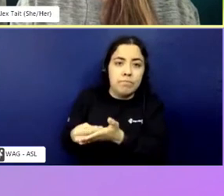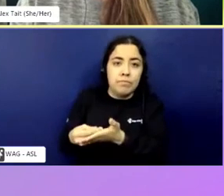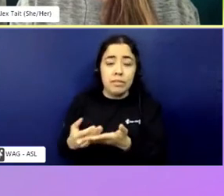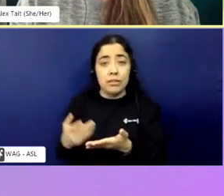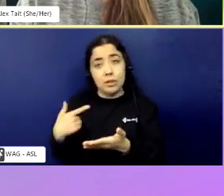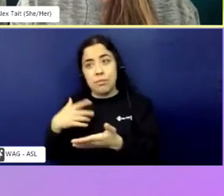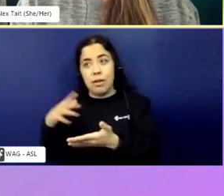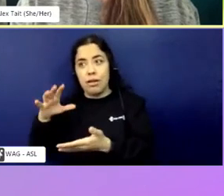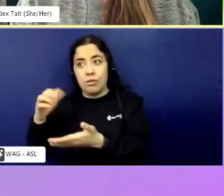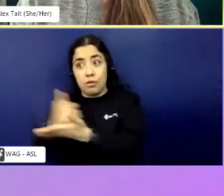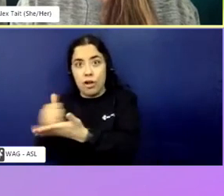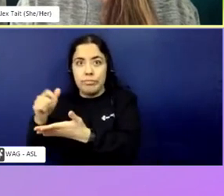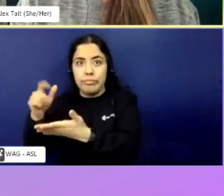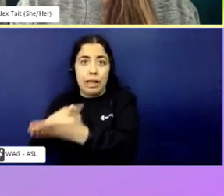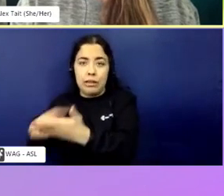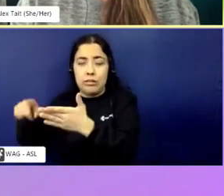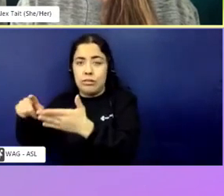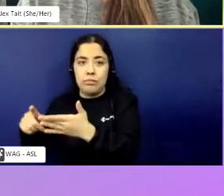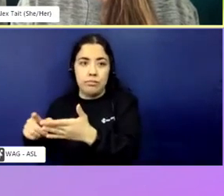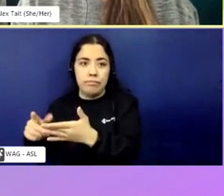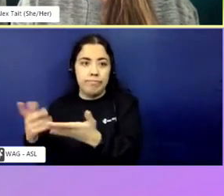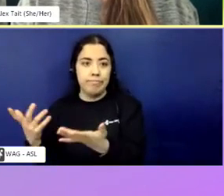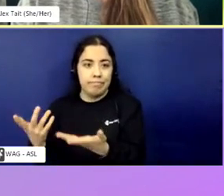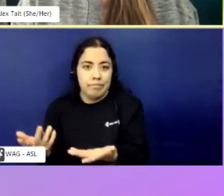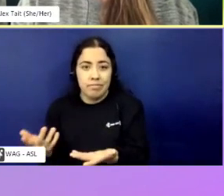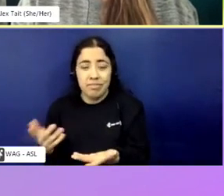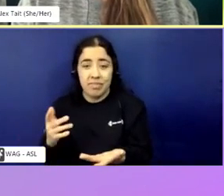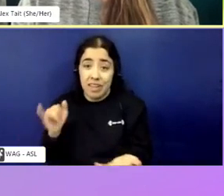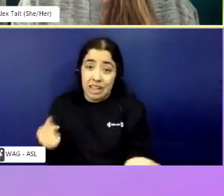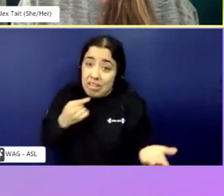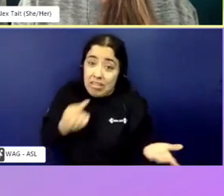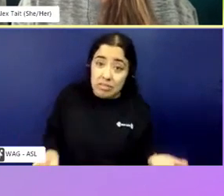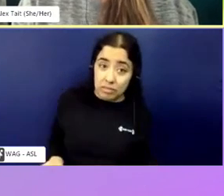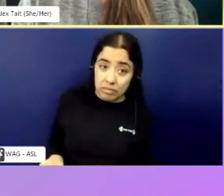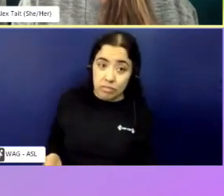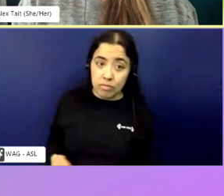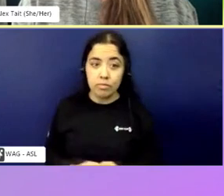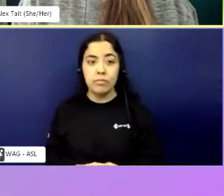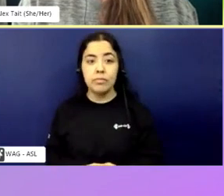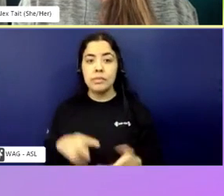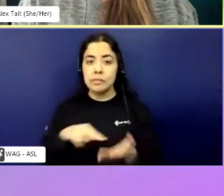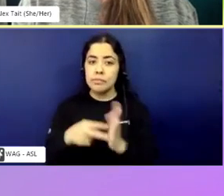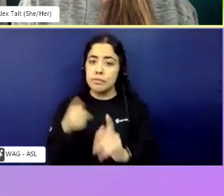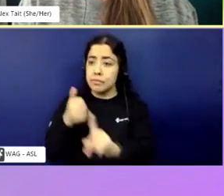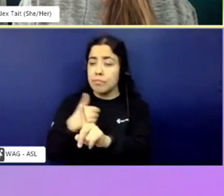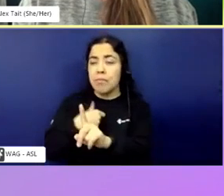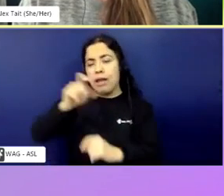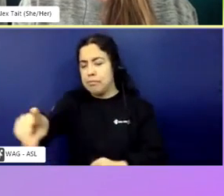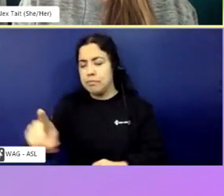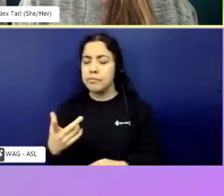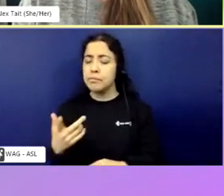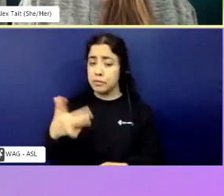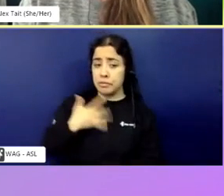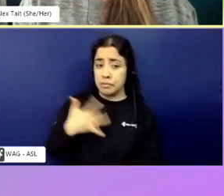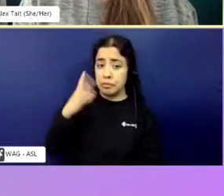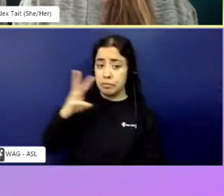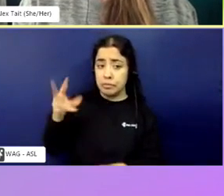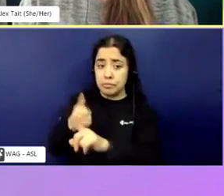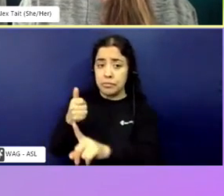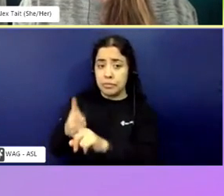for these scam products." that sucks pure I asked do